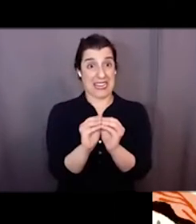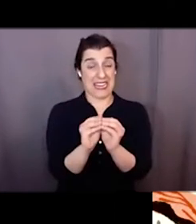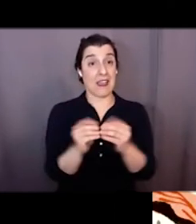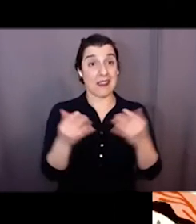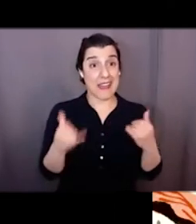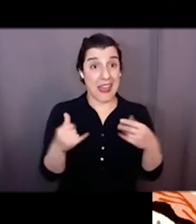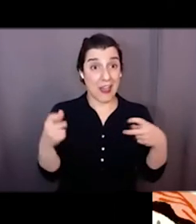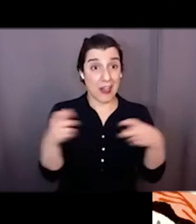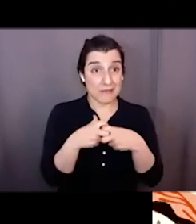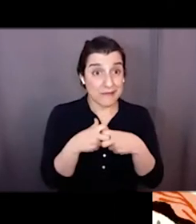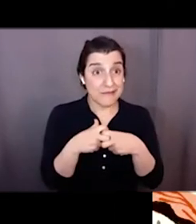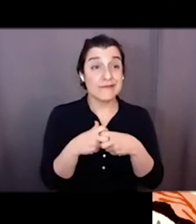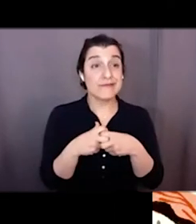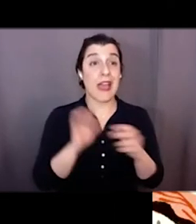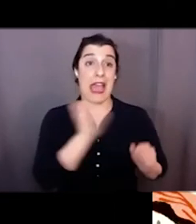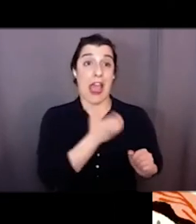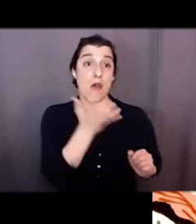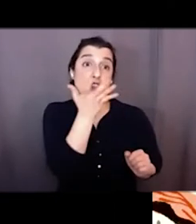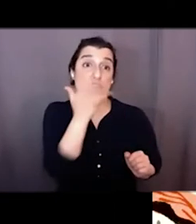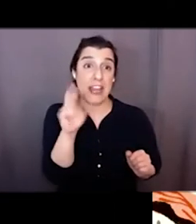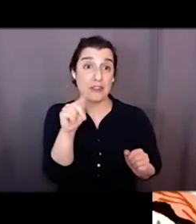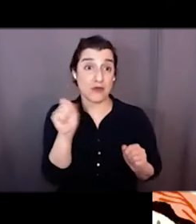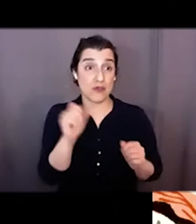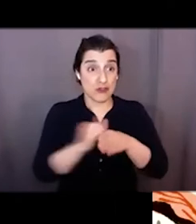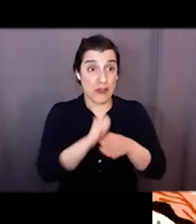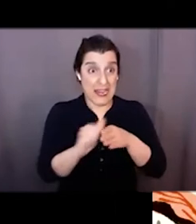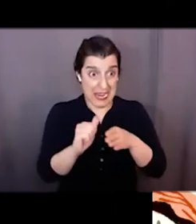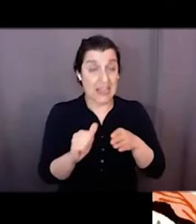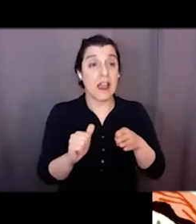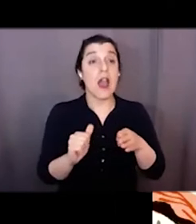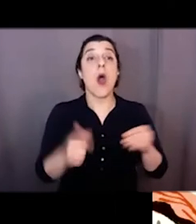Our grassroots training that asks a lot of us to do a little of the work and our